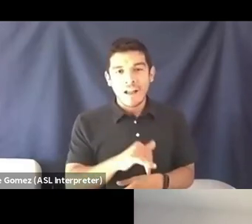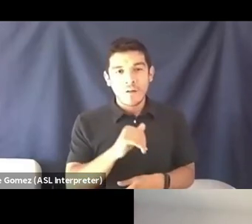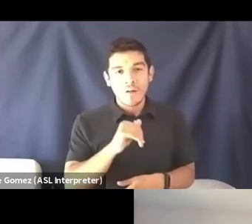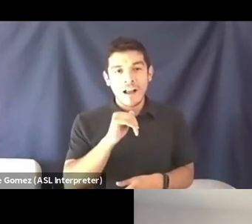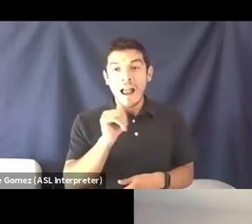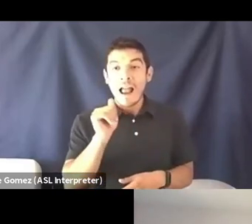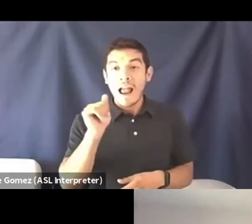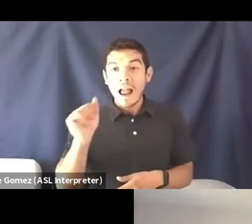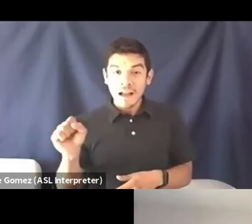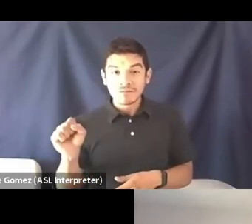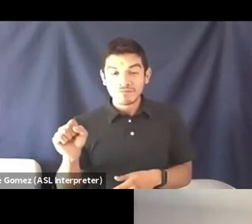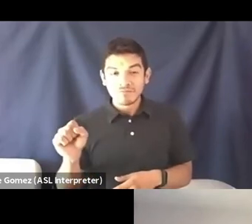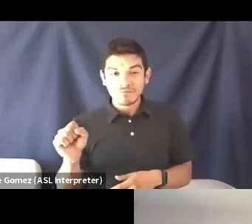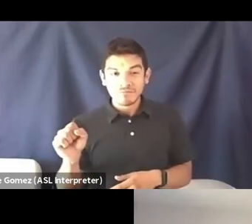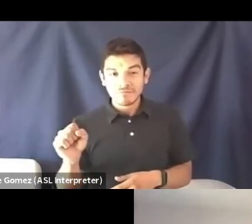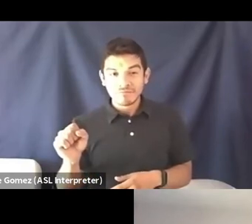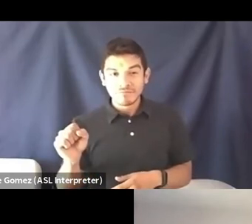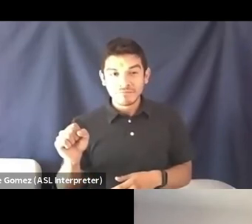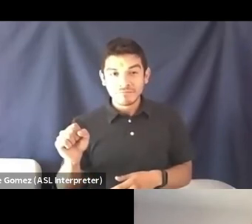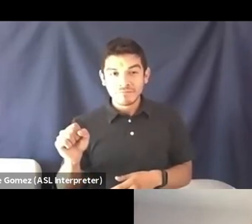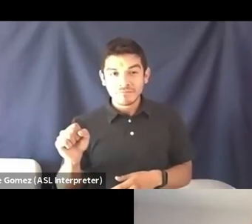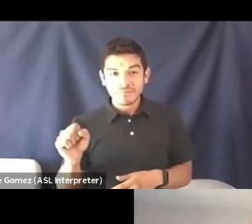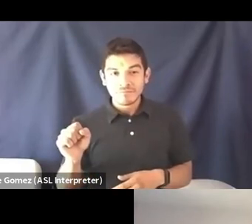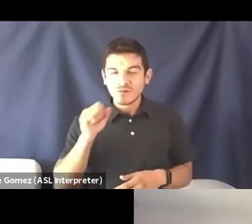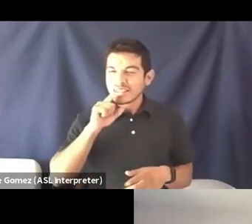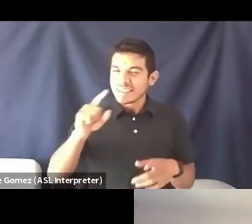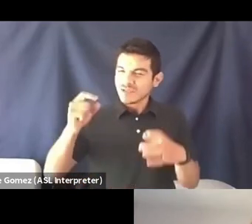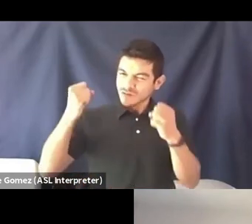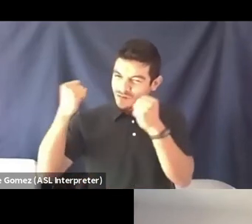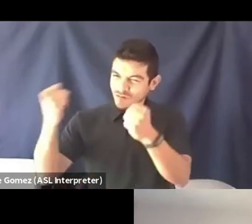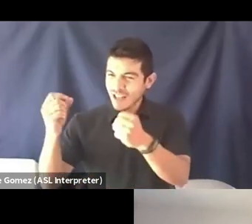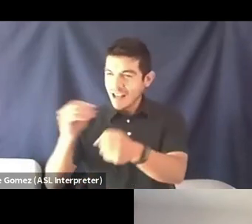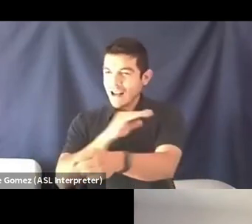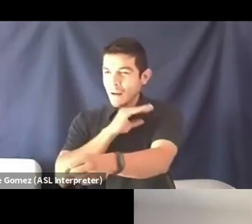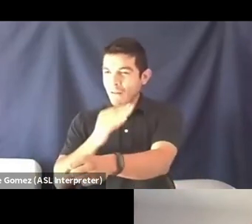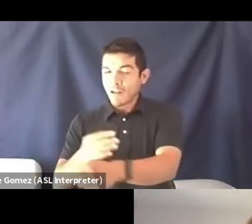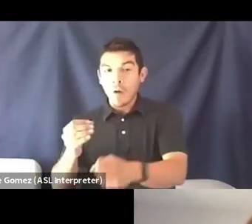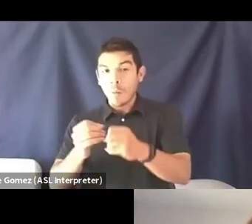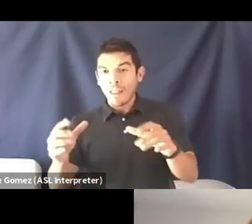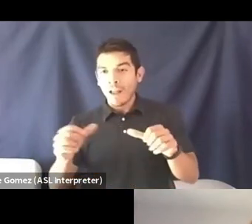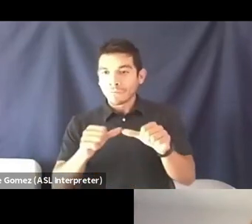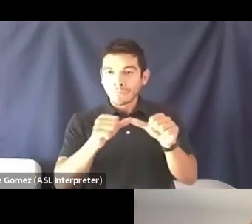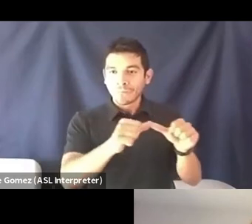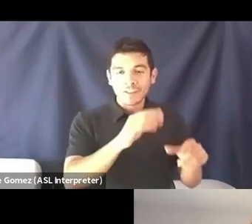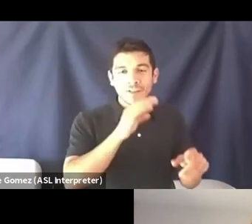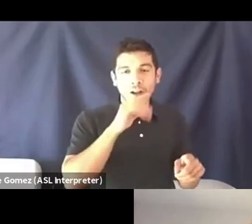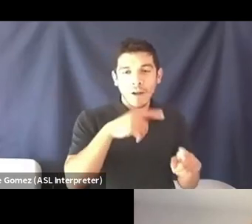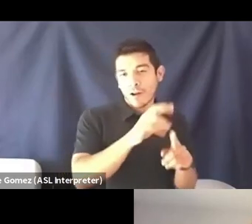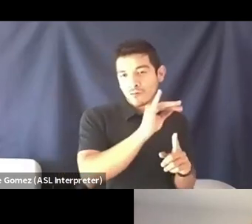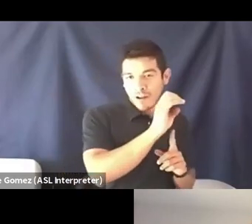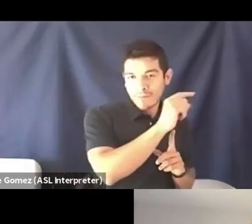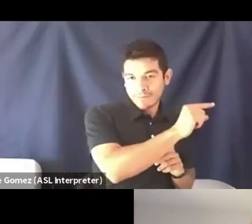that's as strong and powerful without having to keep those elements. There's an issue a lot